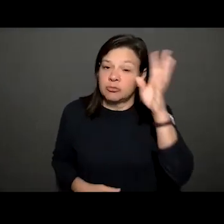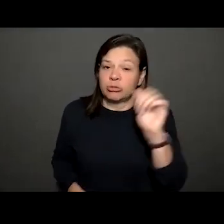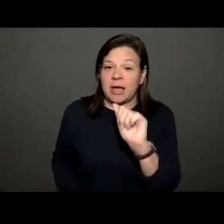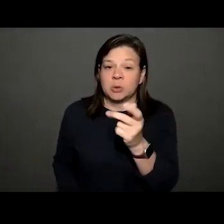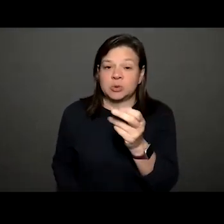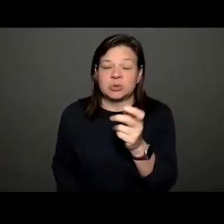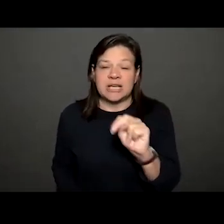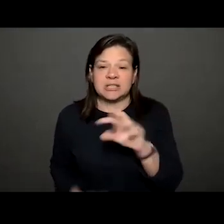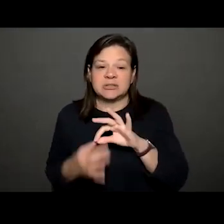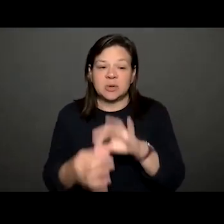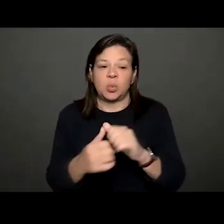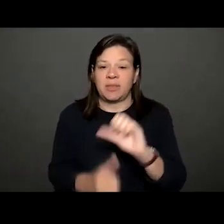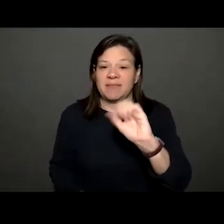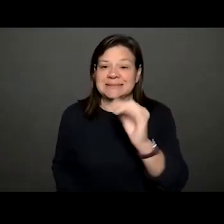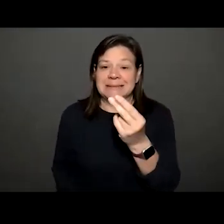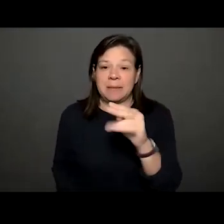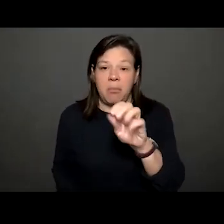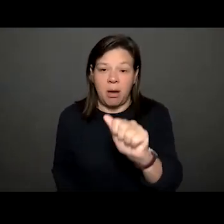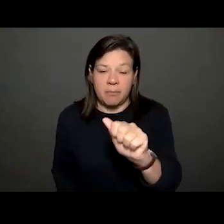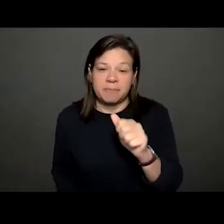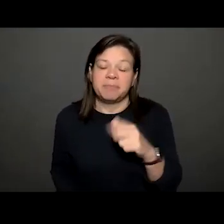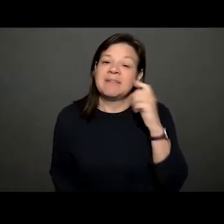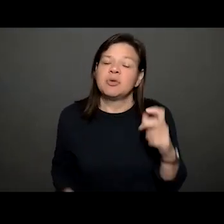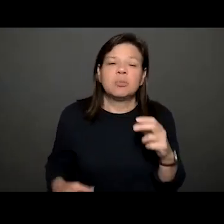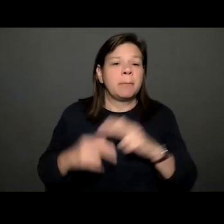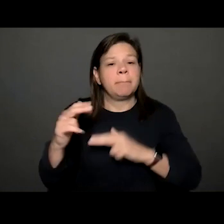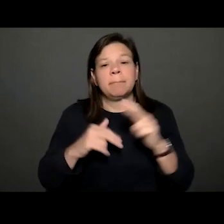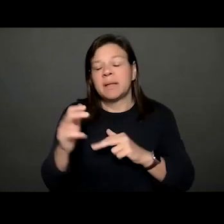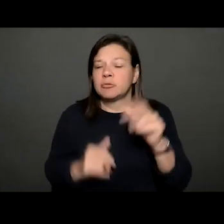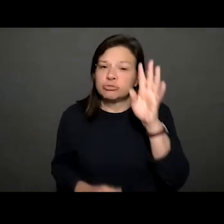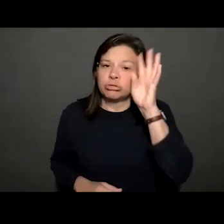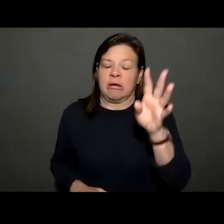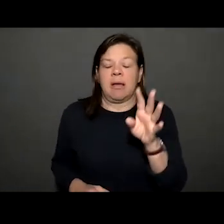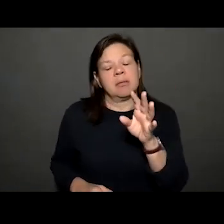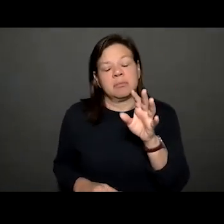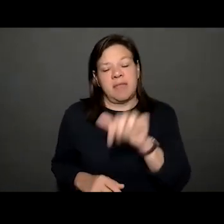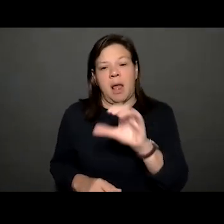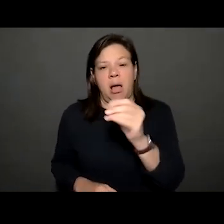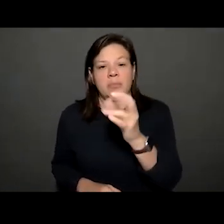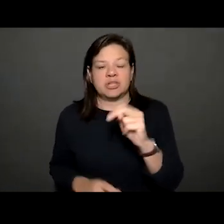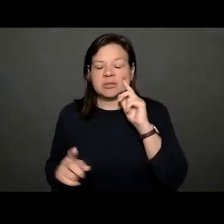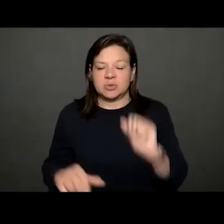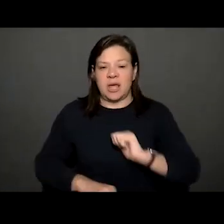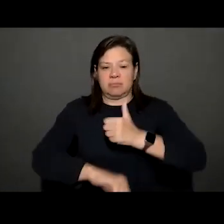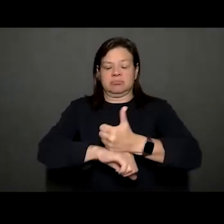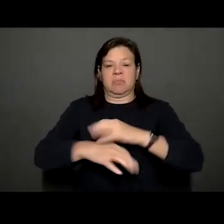WHEN YOU FIRST BUILD AND CREATE THE CUSTOM OBJECT YOU FIND THE ASSOCIATIONS ALONG WITH CREATING THAT OBJECT.